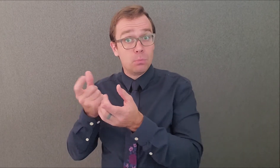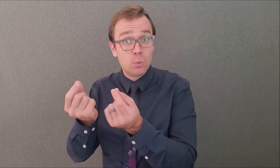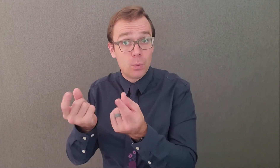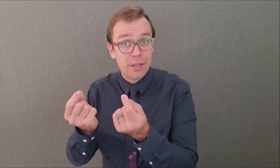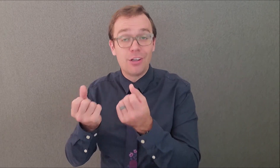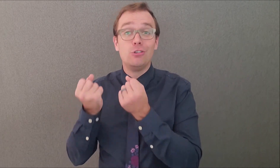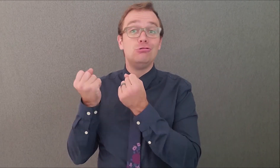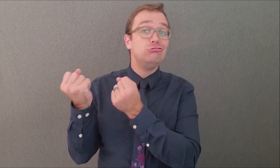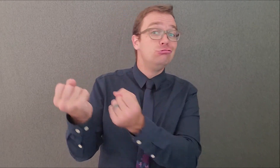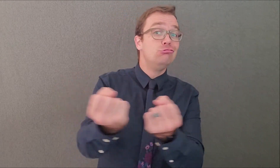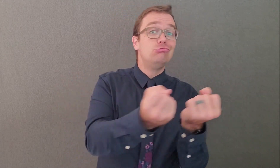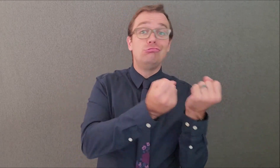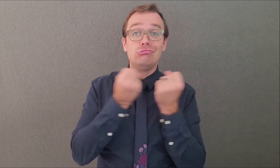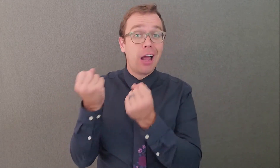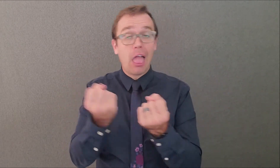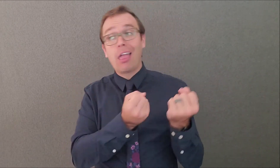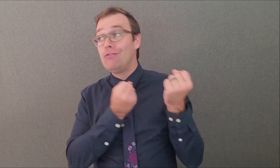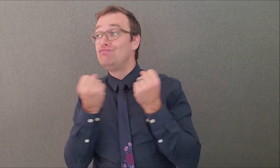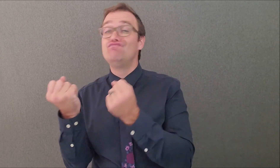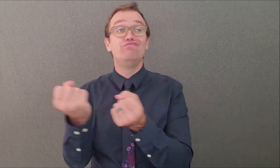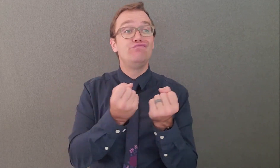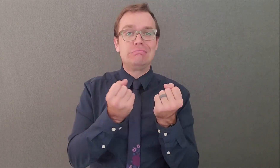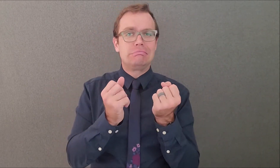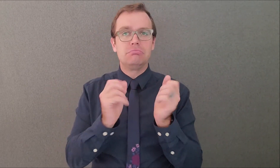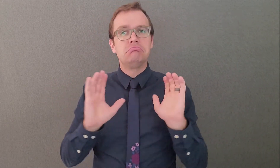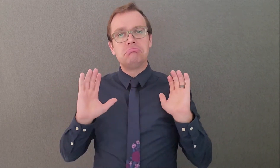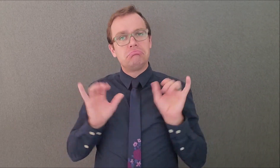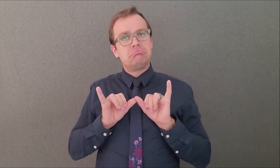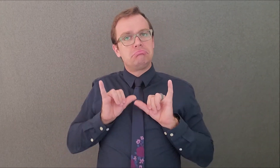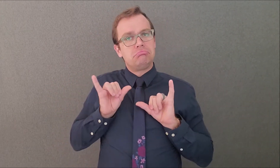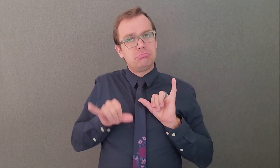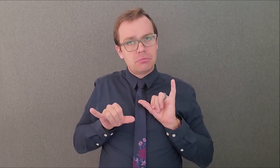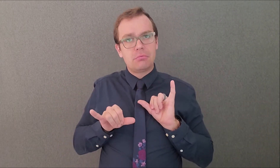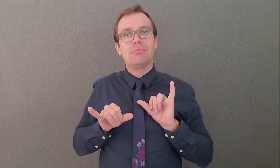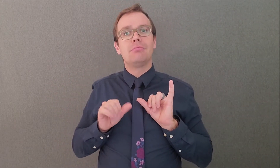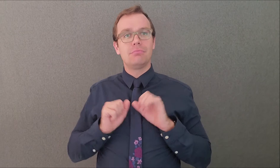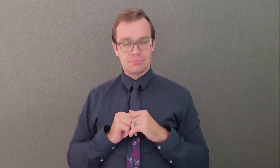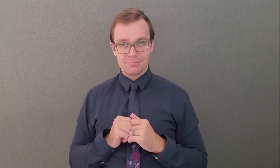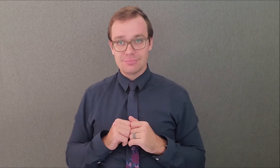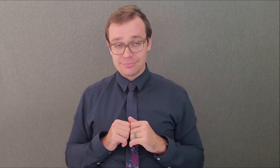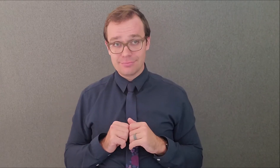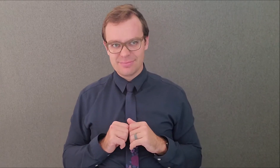the roads and out of the way. Play it safe.